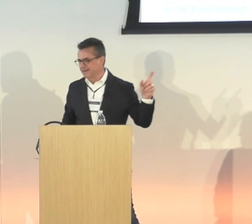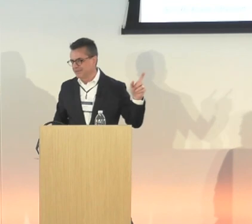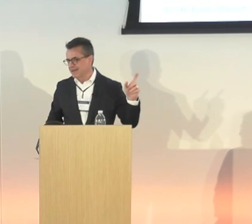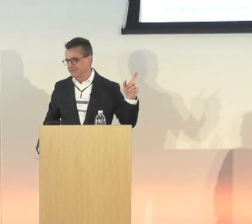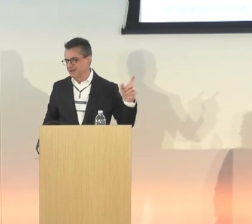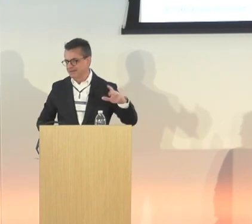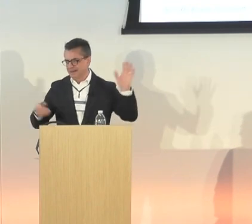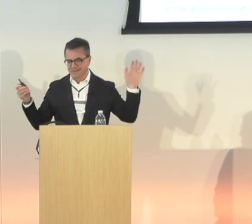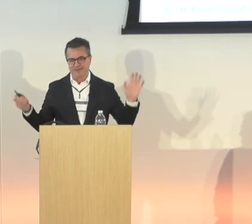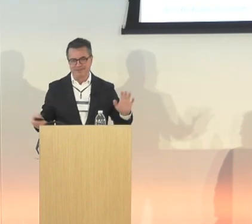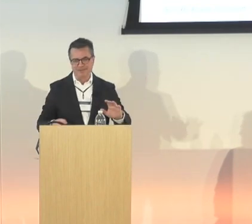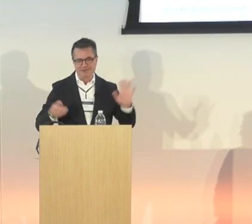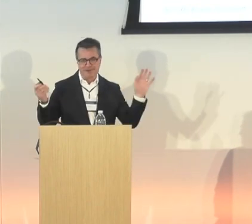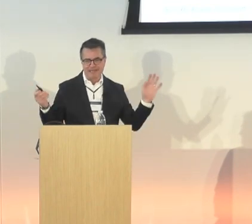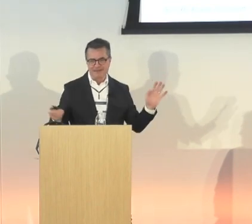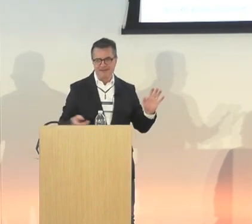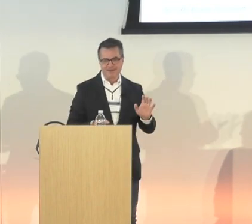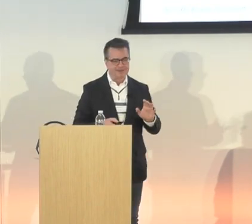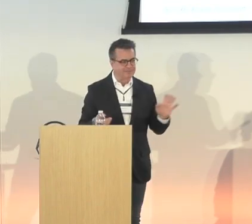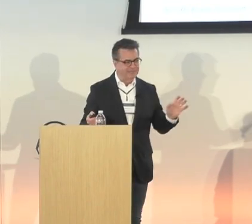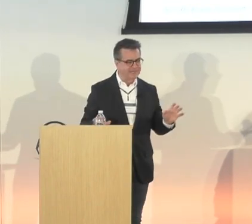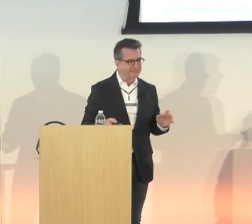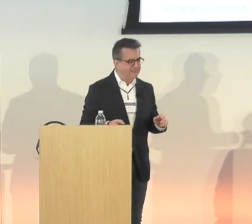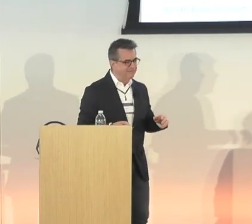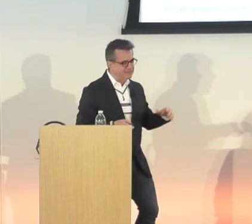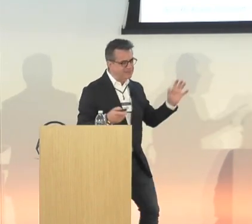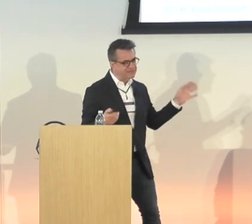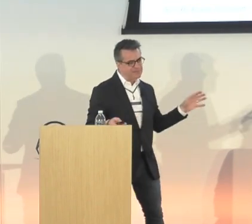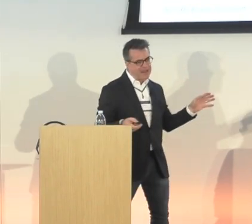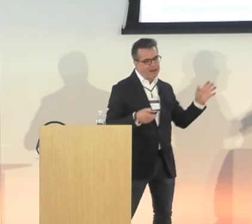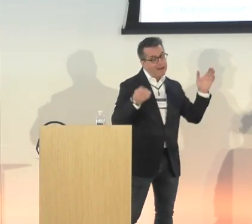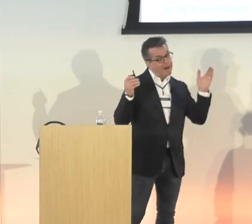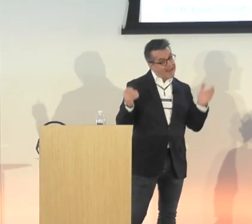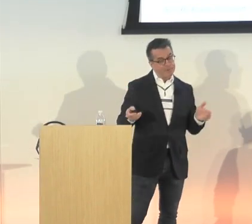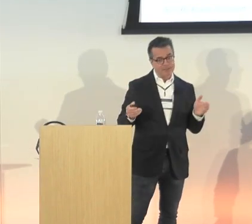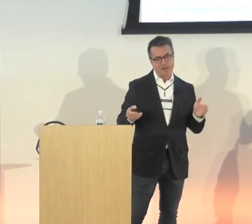if I were giving a talk you’d all up and leave. This is a panel - but I am going